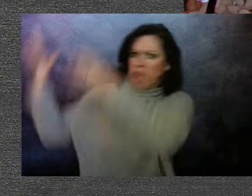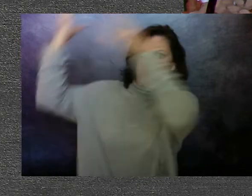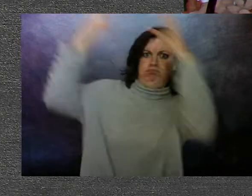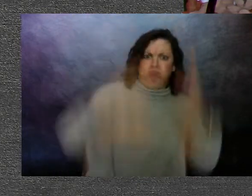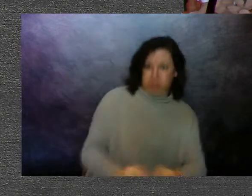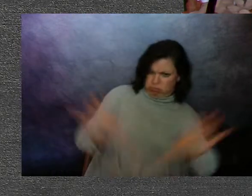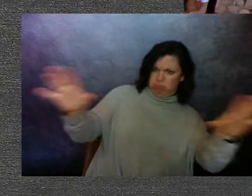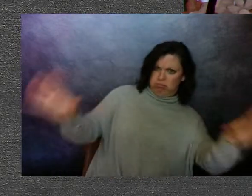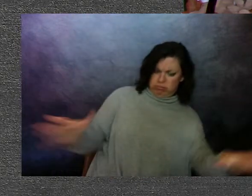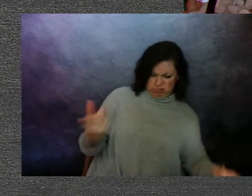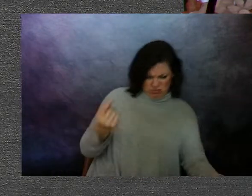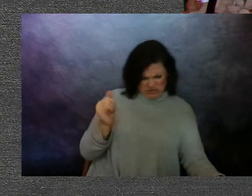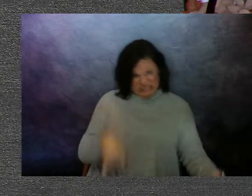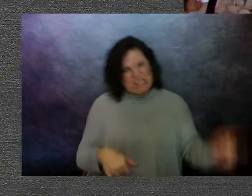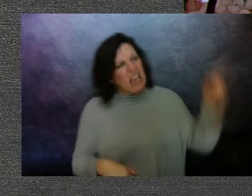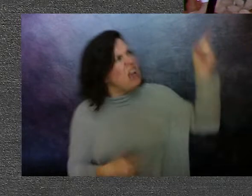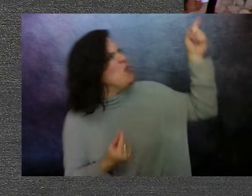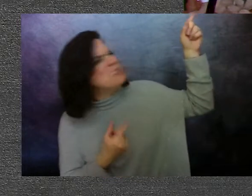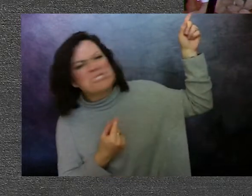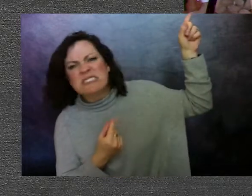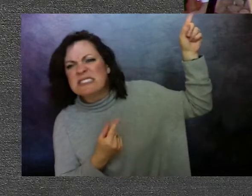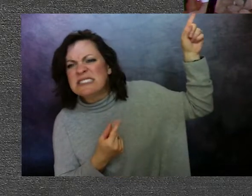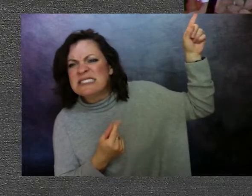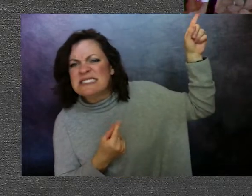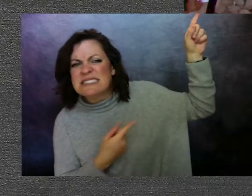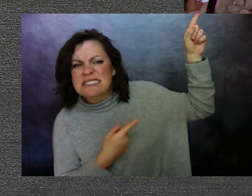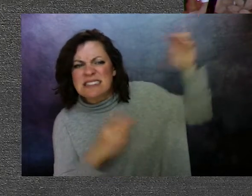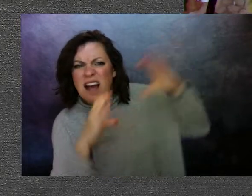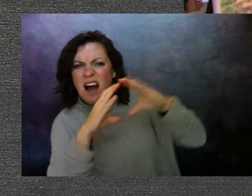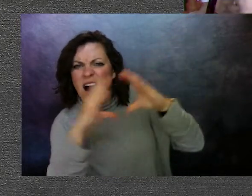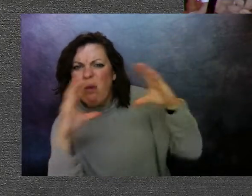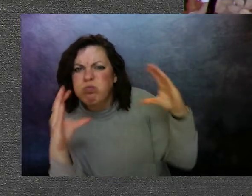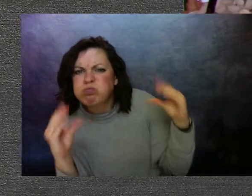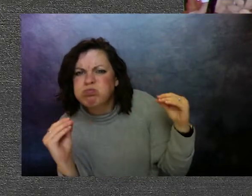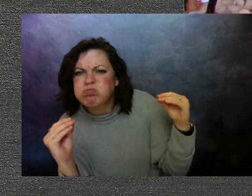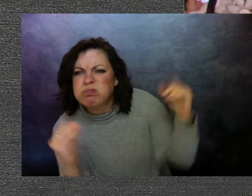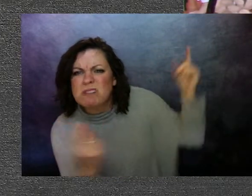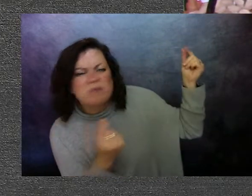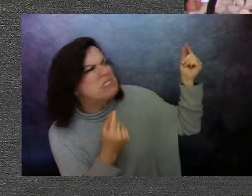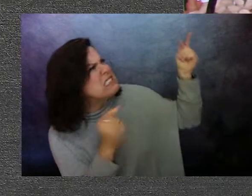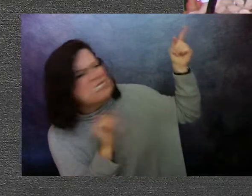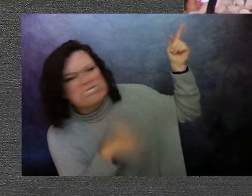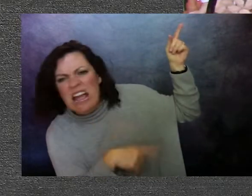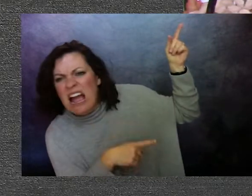What is that strange thing bouncing in front of him? Hmm, doesn't look so strange to me.